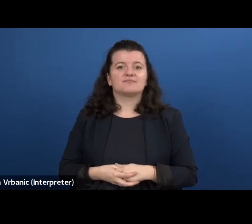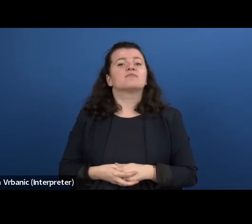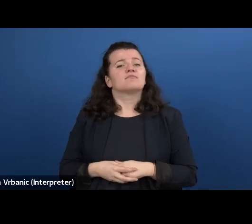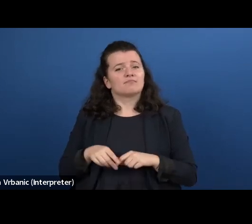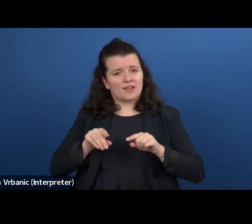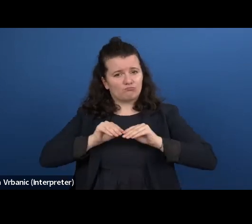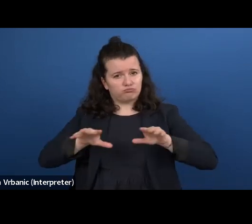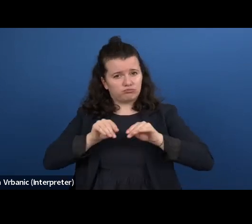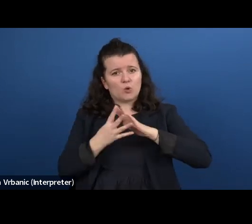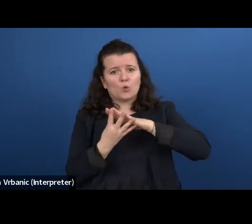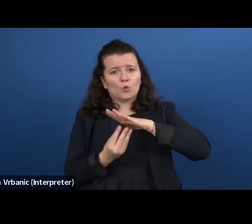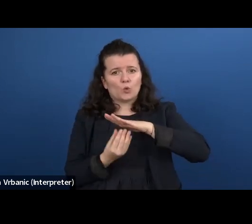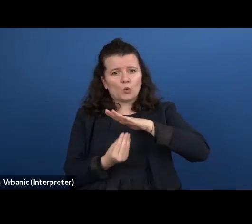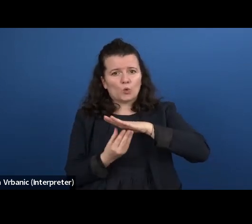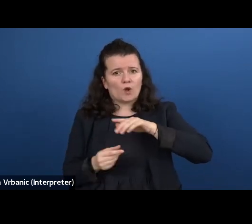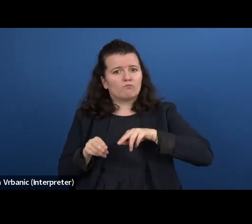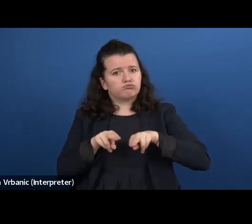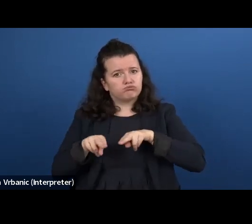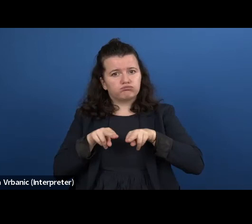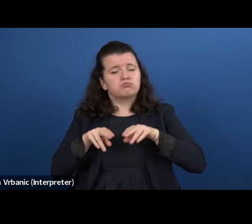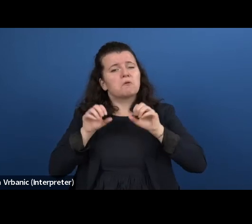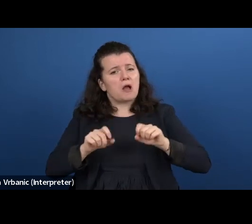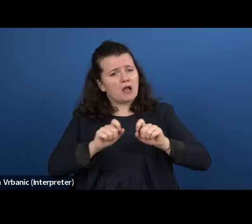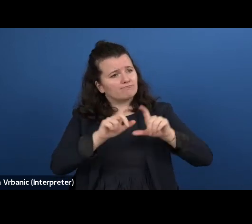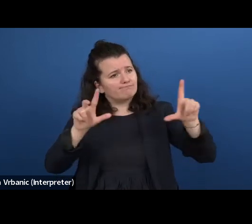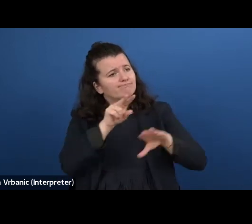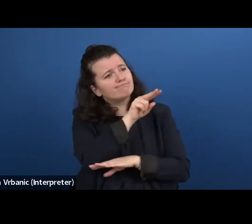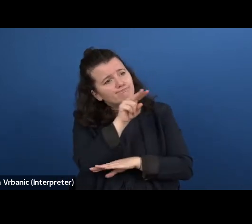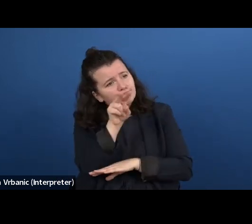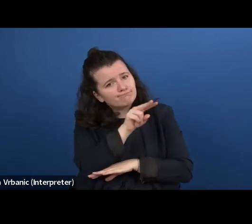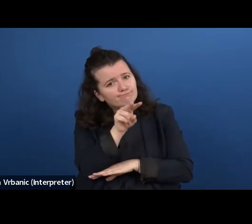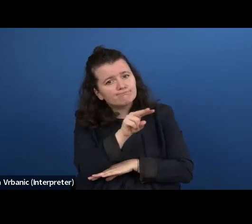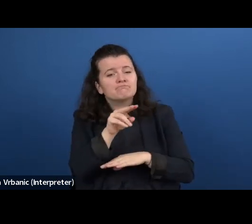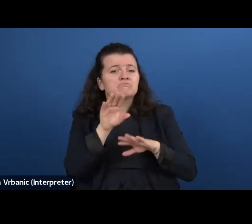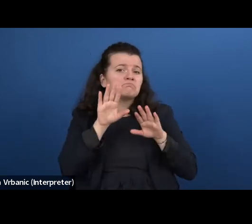Anyway, as I said at the beginning from the EDF